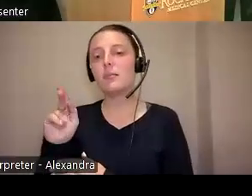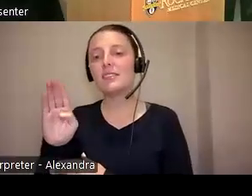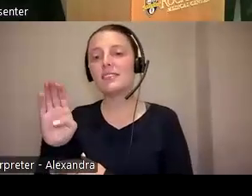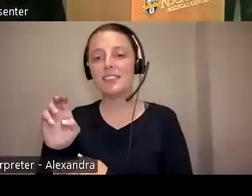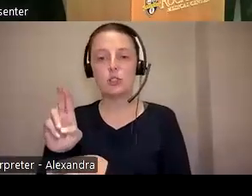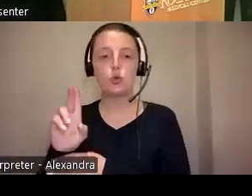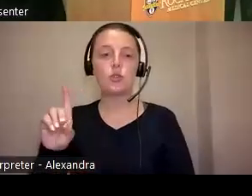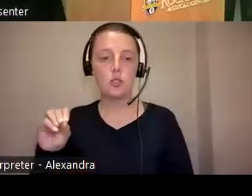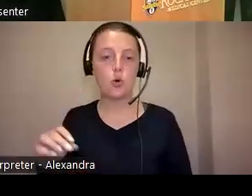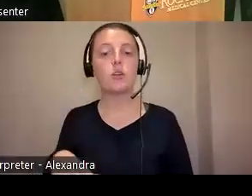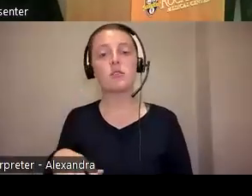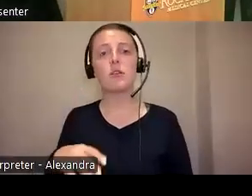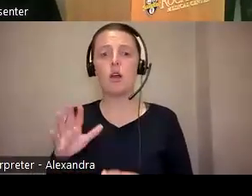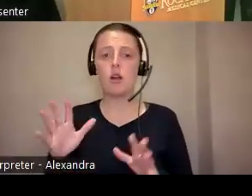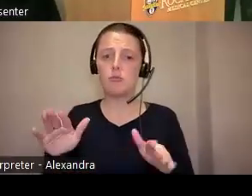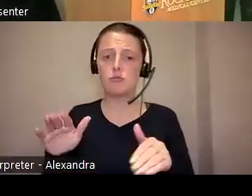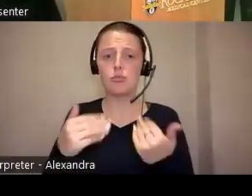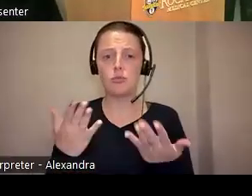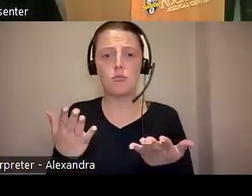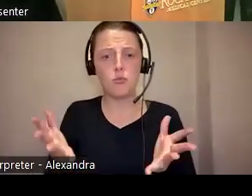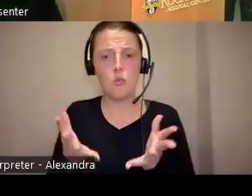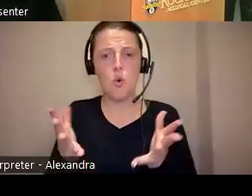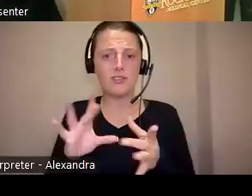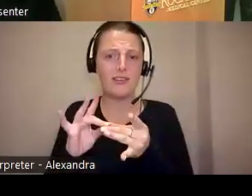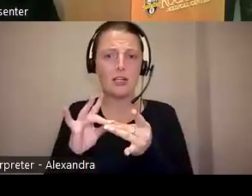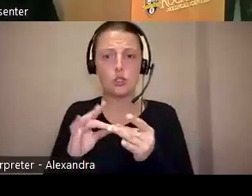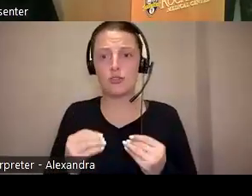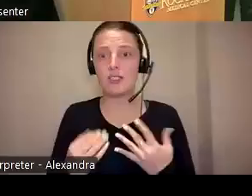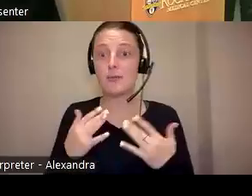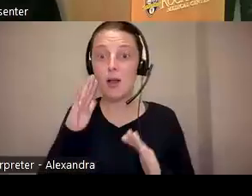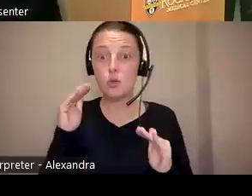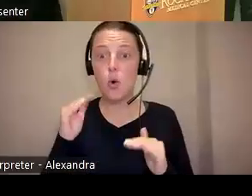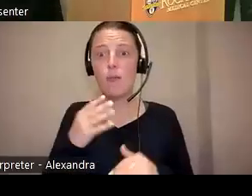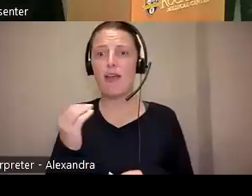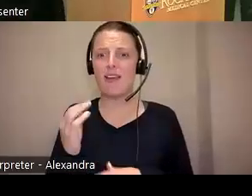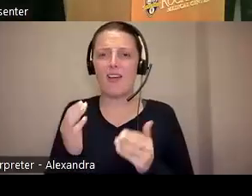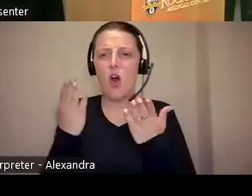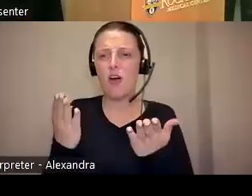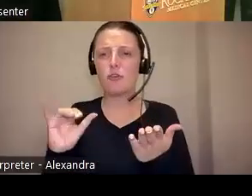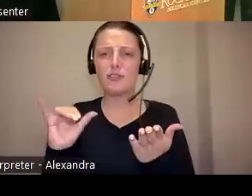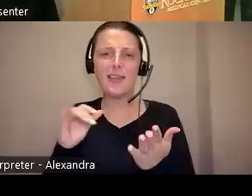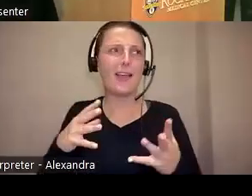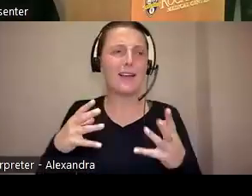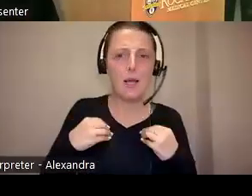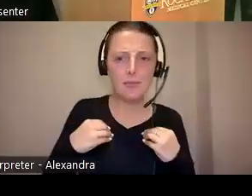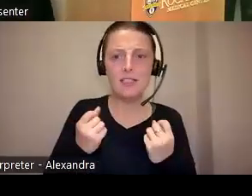hope. And they offer this level of um acceptance, understanding and validation. And this uh may not